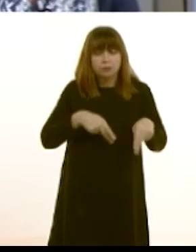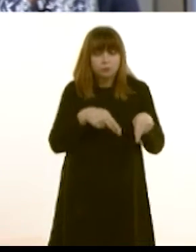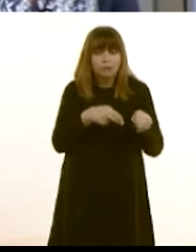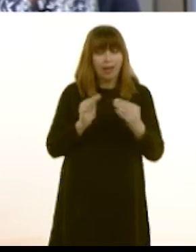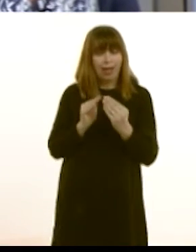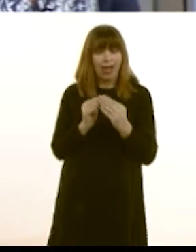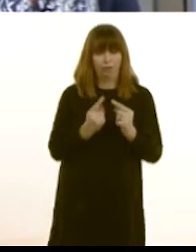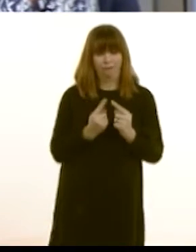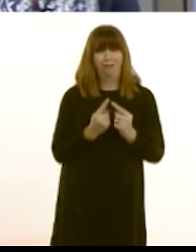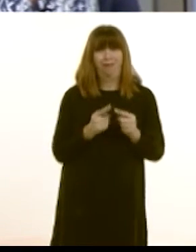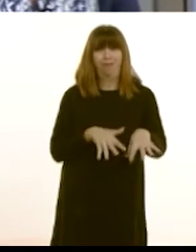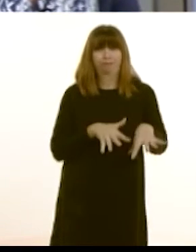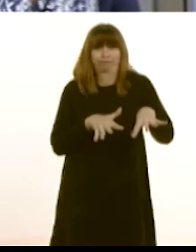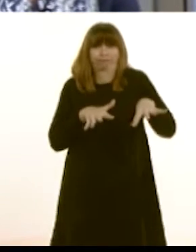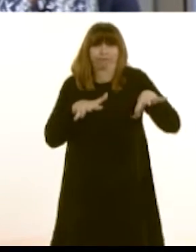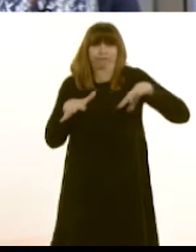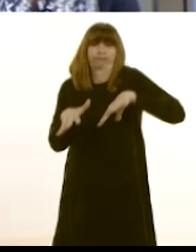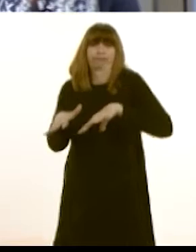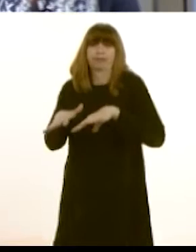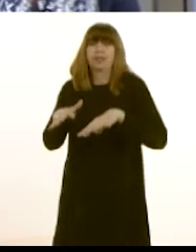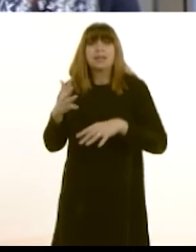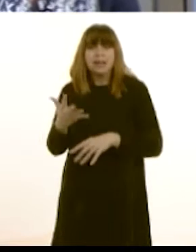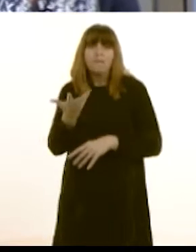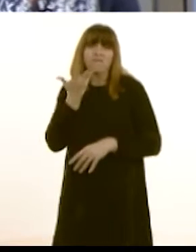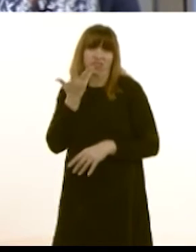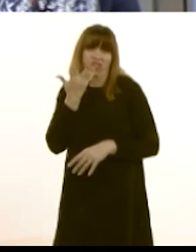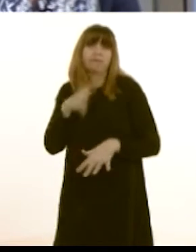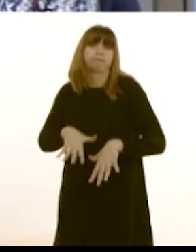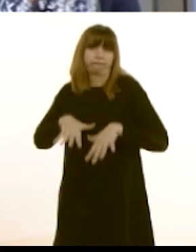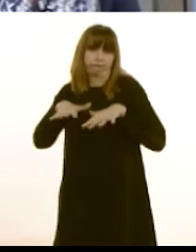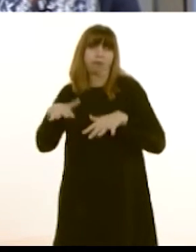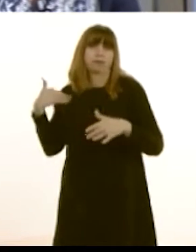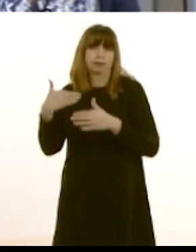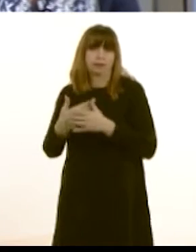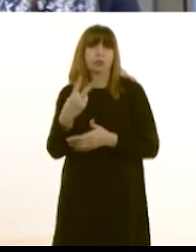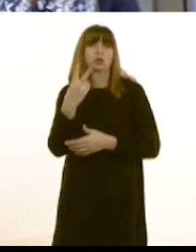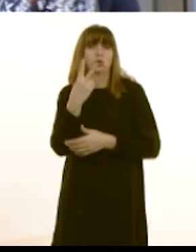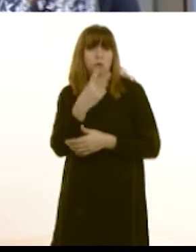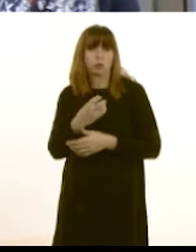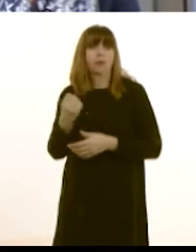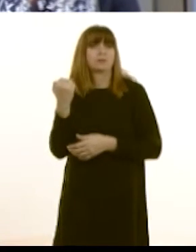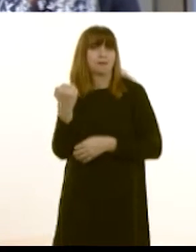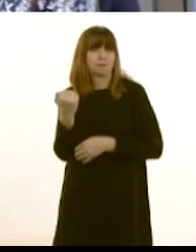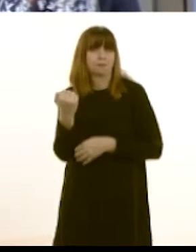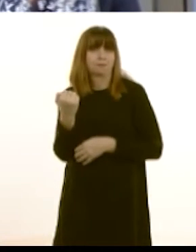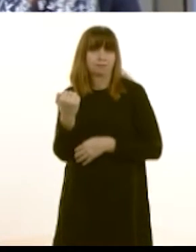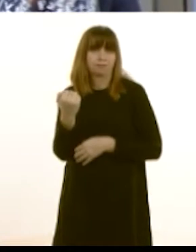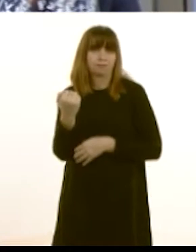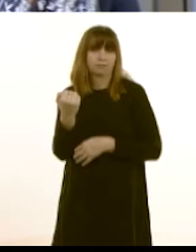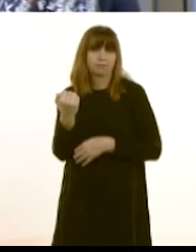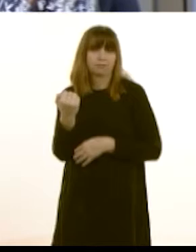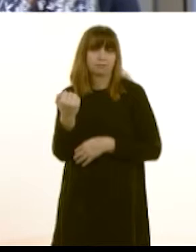But those households have faced flooding now five times since 2010, and even though investment